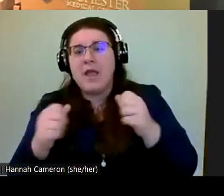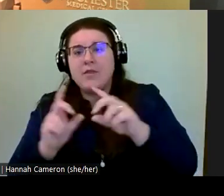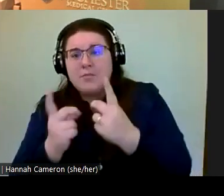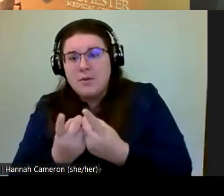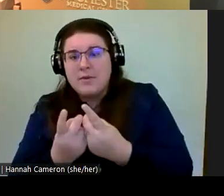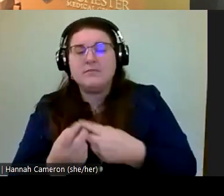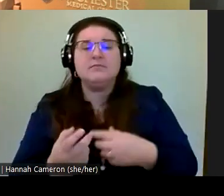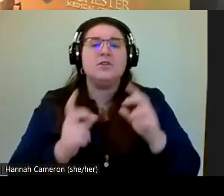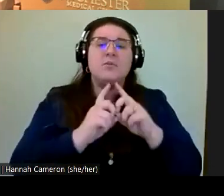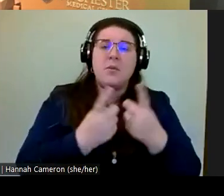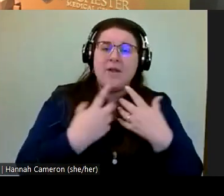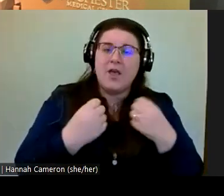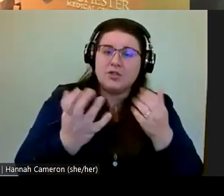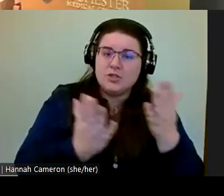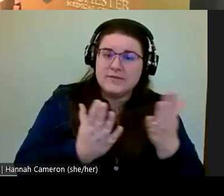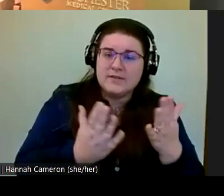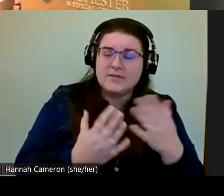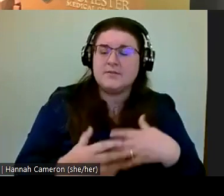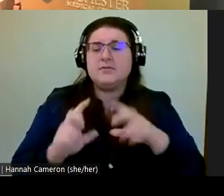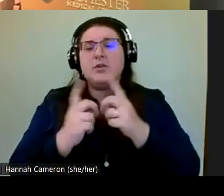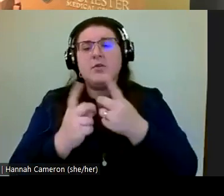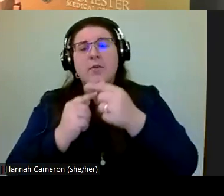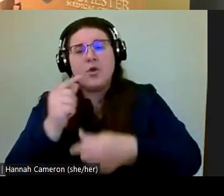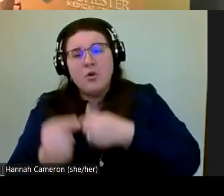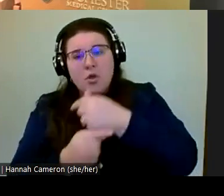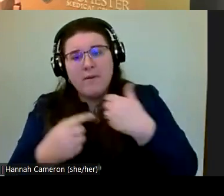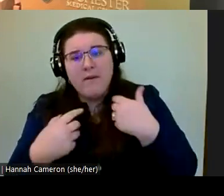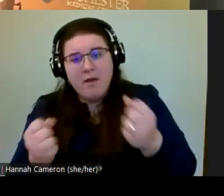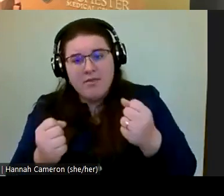and Department of global health and is affiliate invest investigator at the group health research